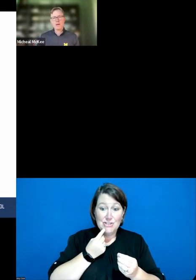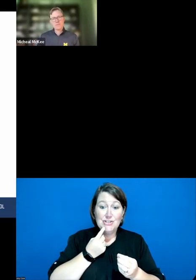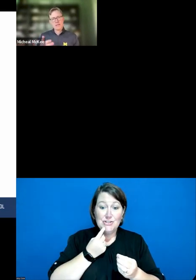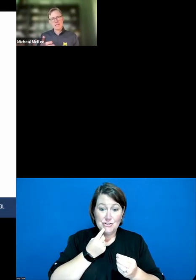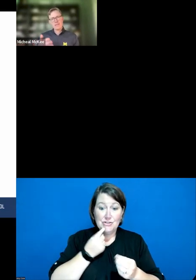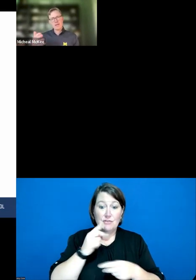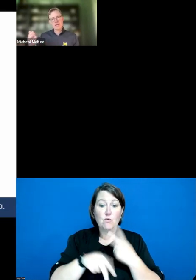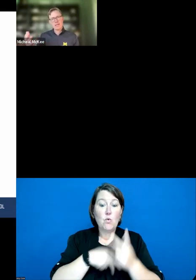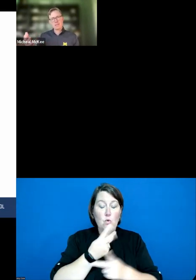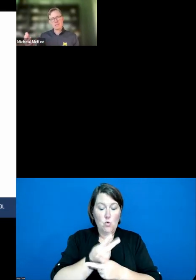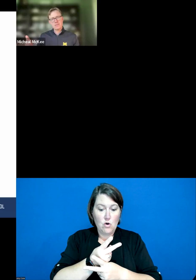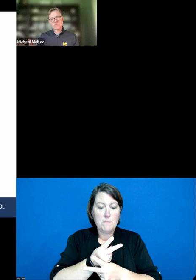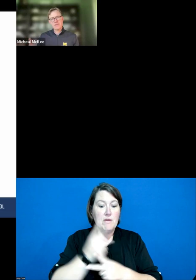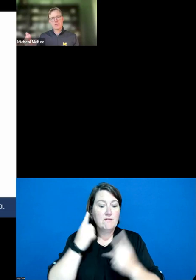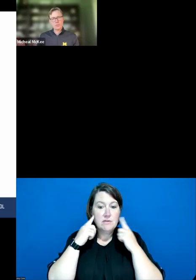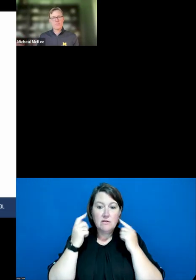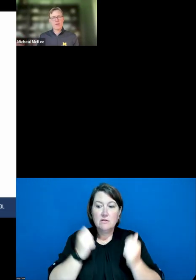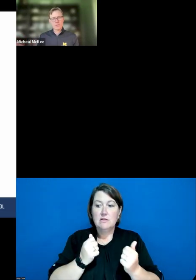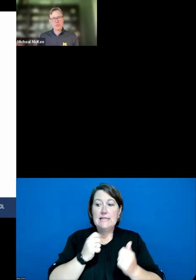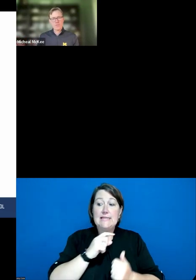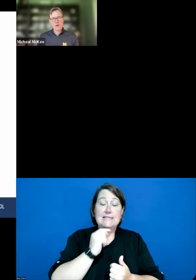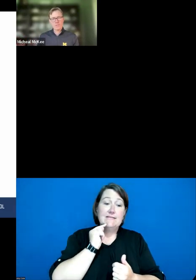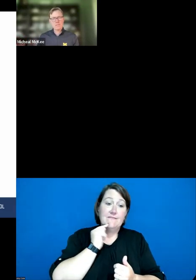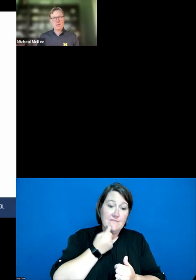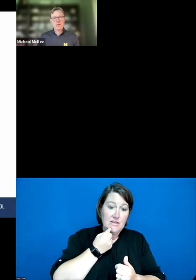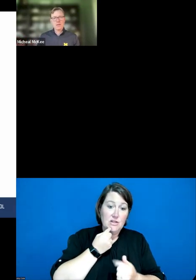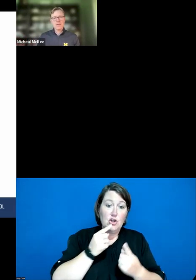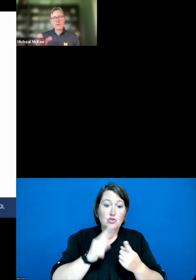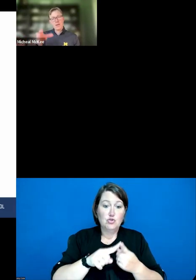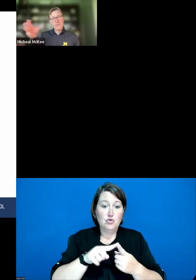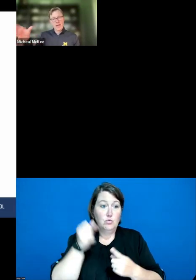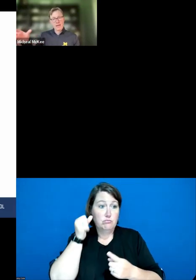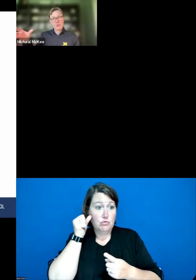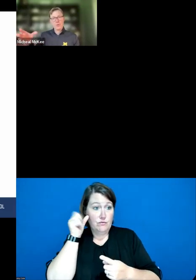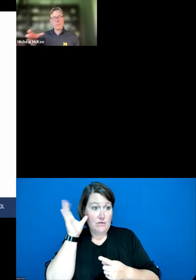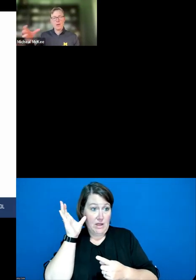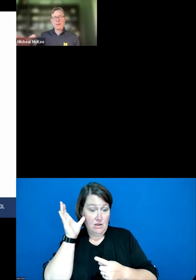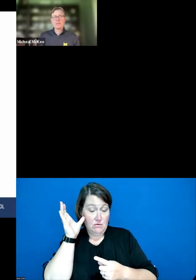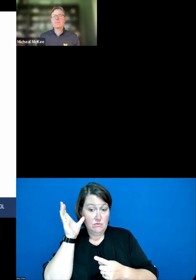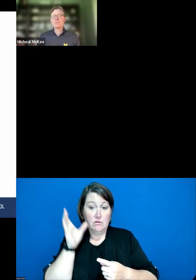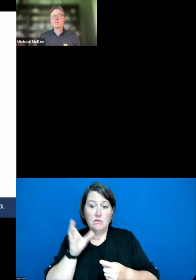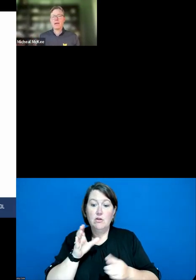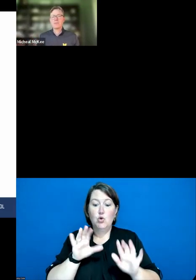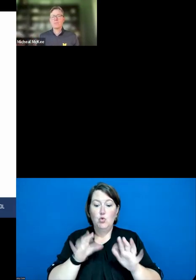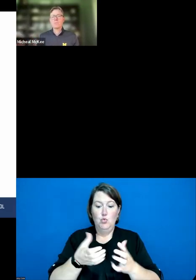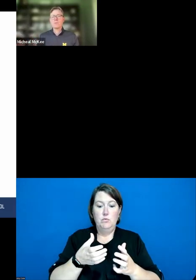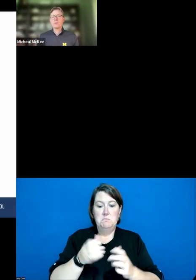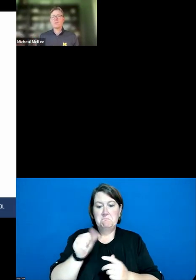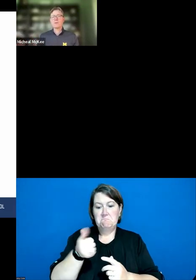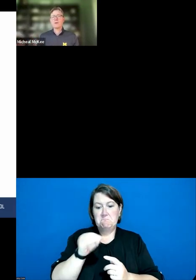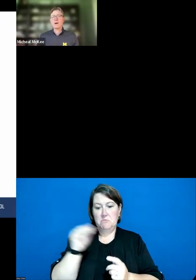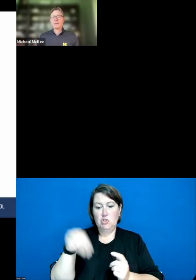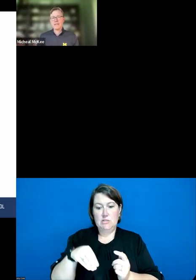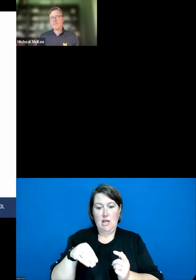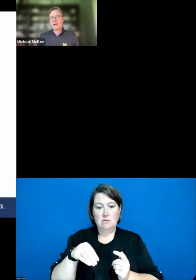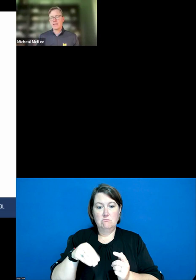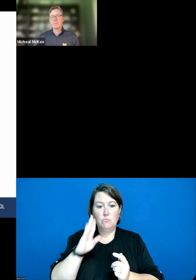often identifying as severe to profound hearing loss. And then that group, about 10% will identify